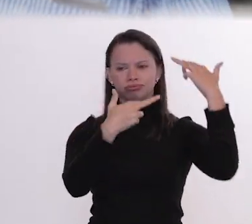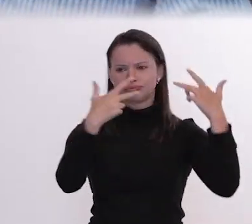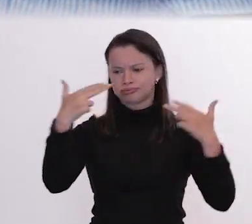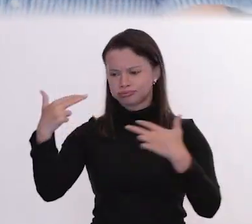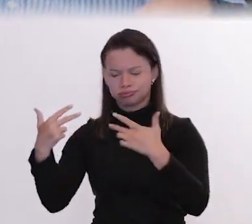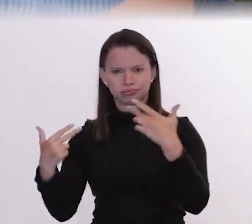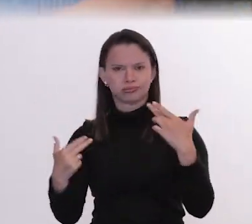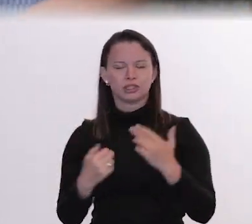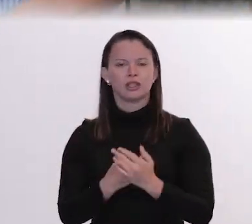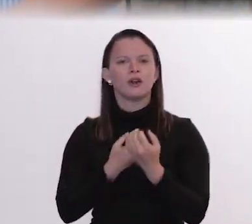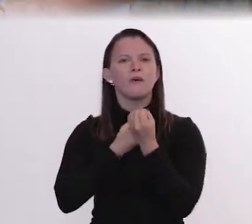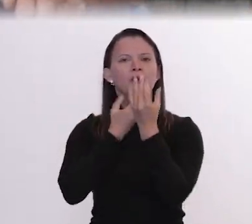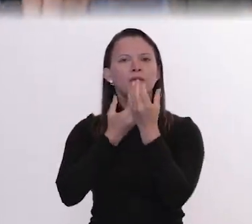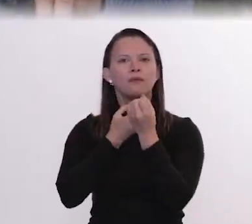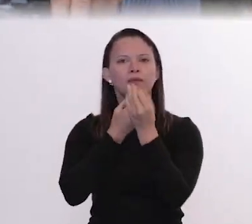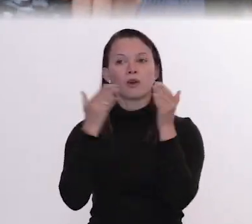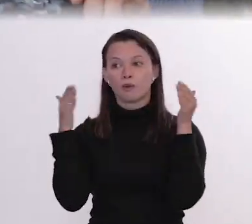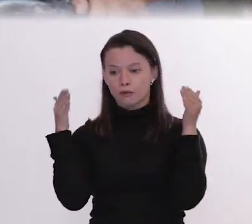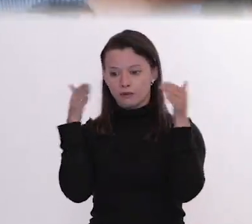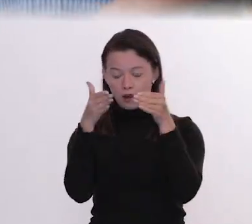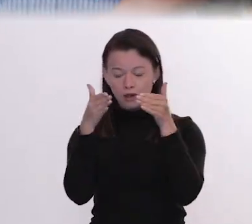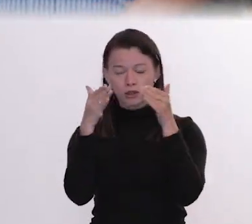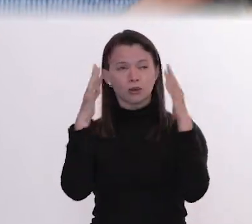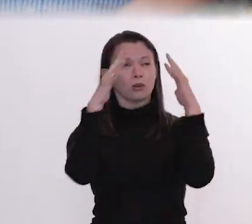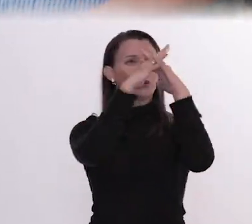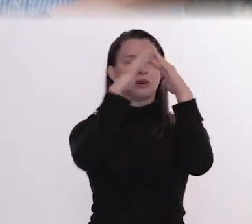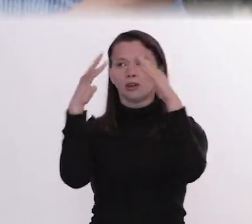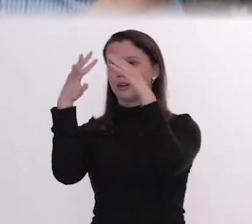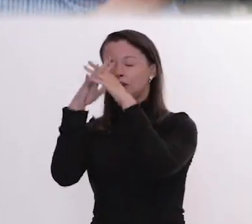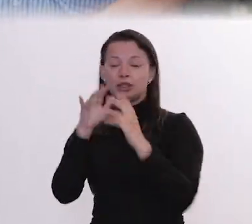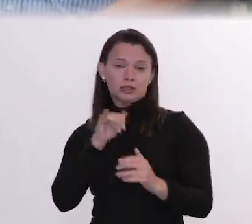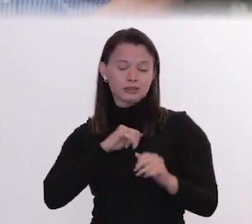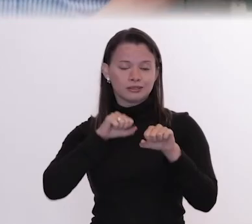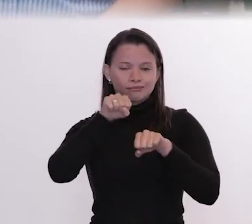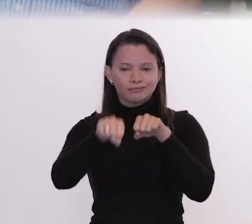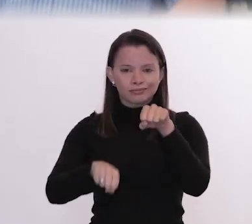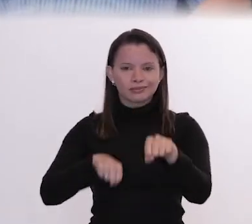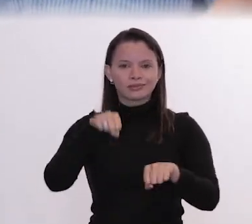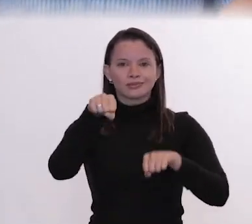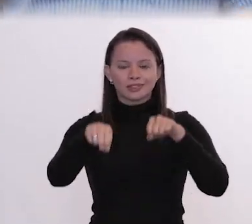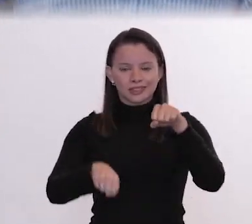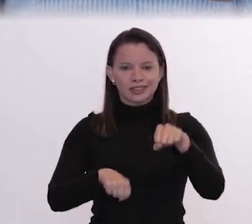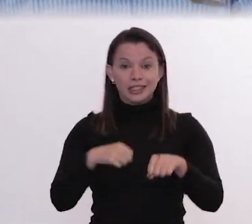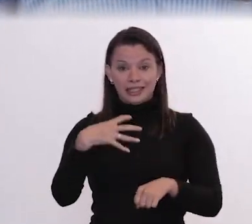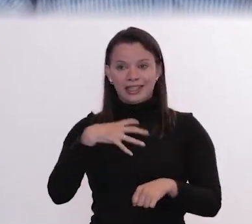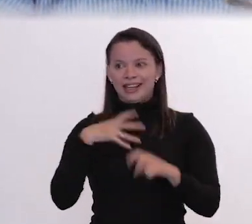people like us, who ride bikes really feel this conflict, right? I saw a sentence yesterday,